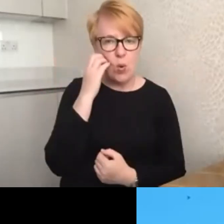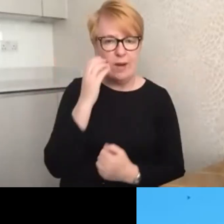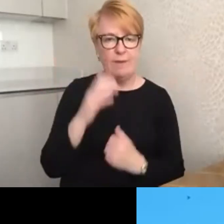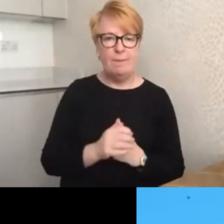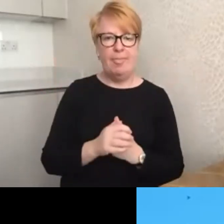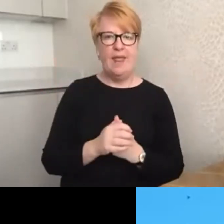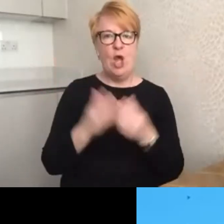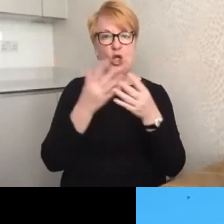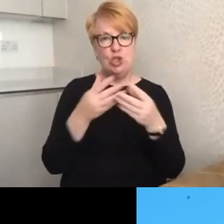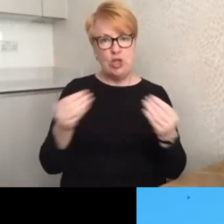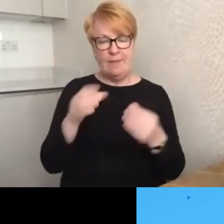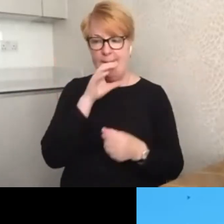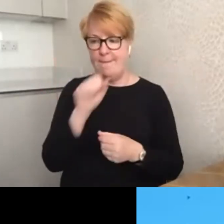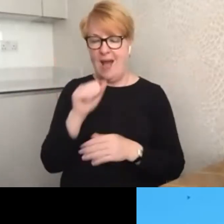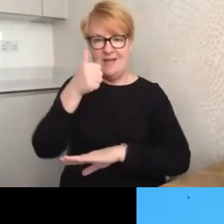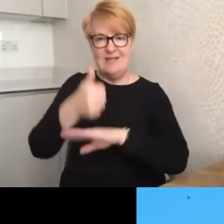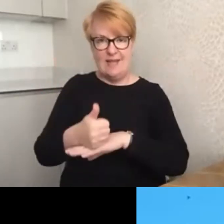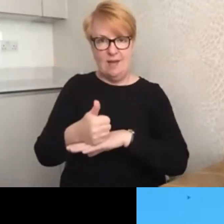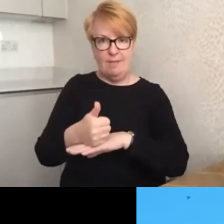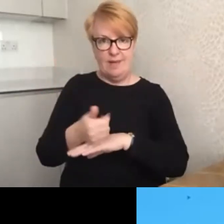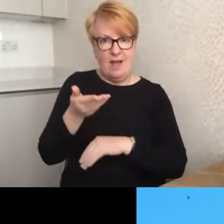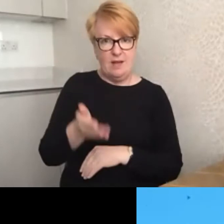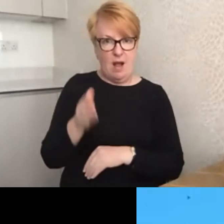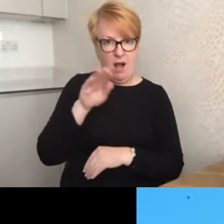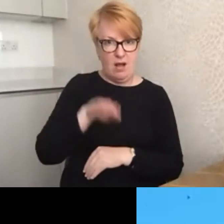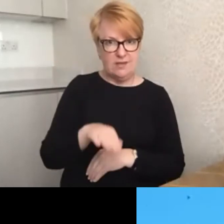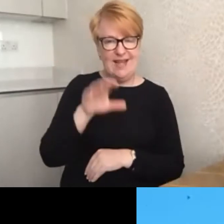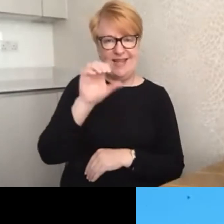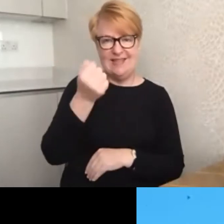set up in his garden 10 years ago when his brother when his cousin died,